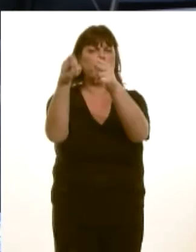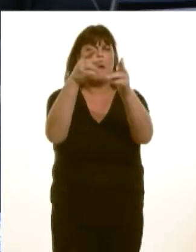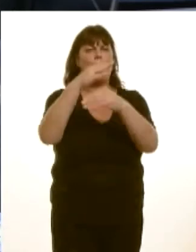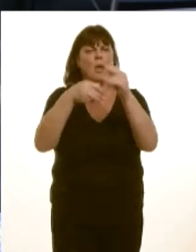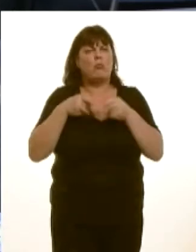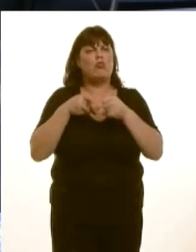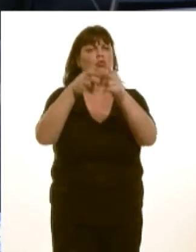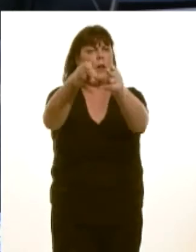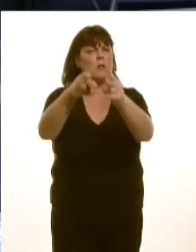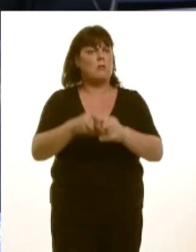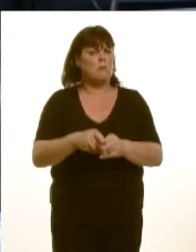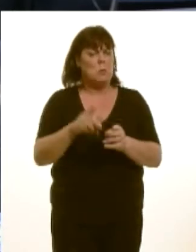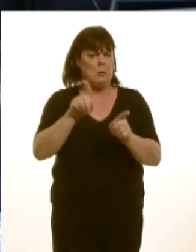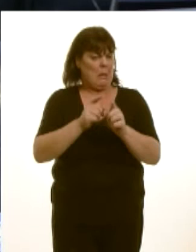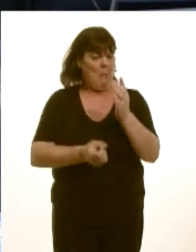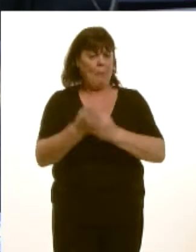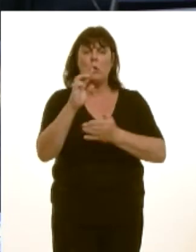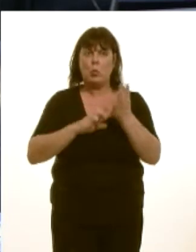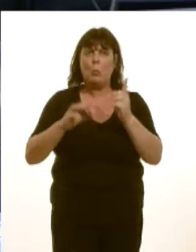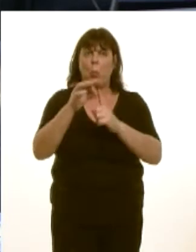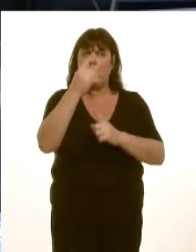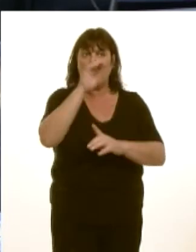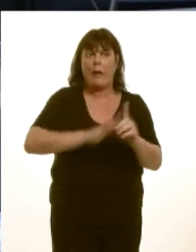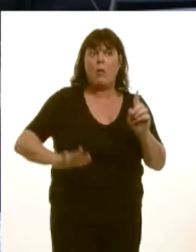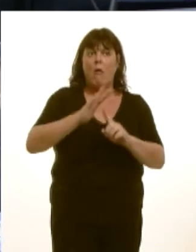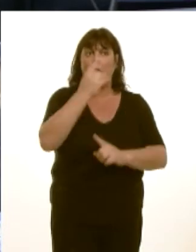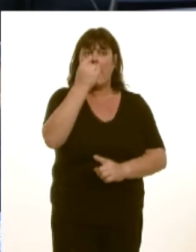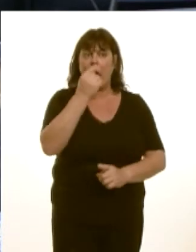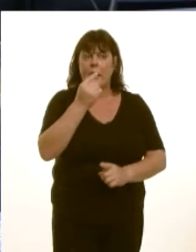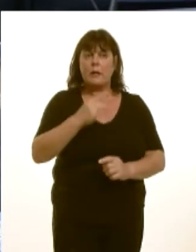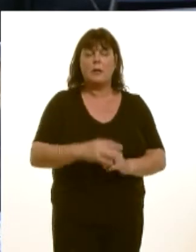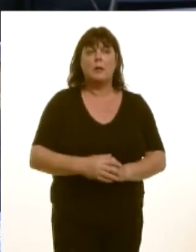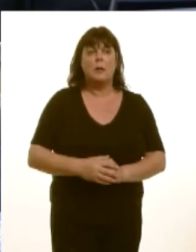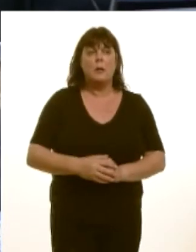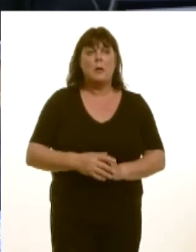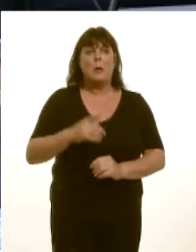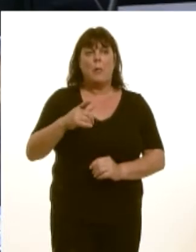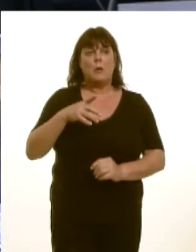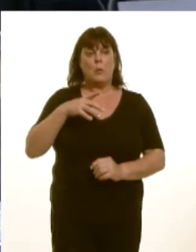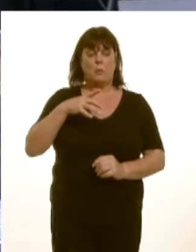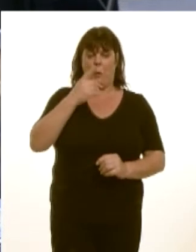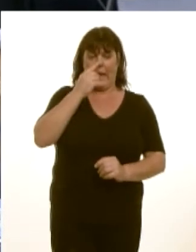However, that does not mean that it is a question of the development of the M4 having to take